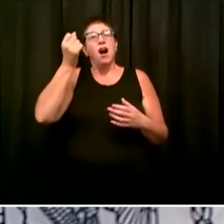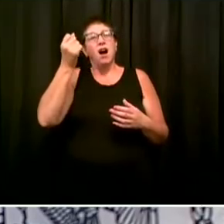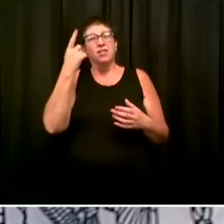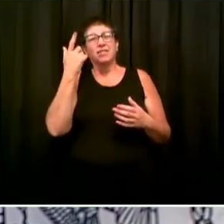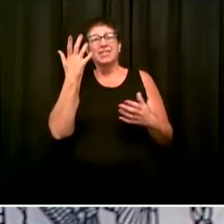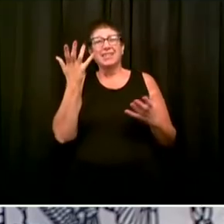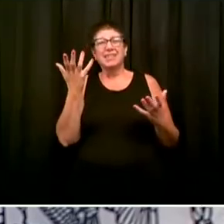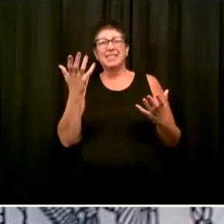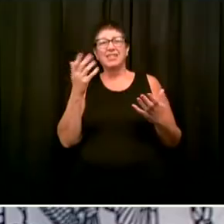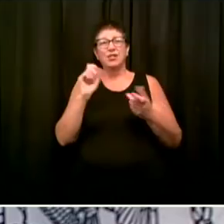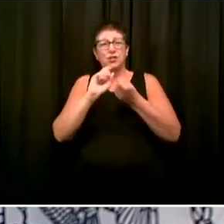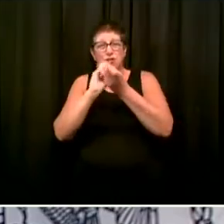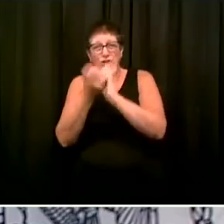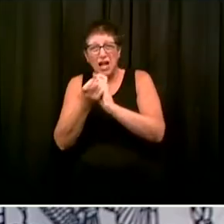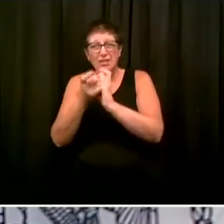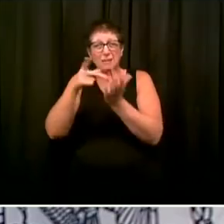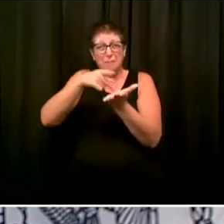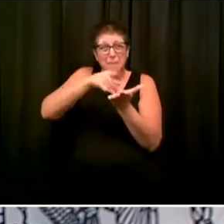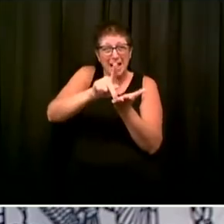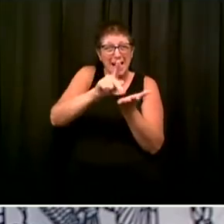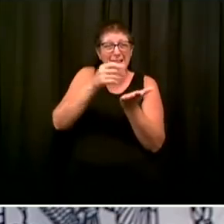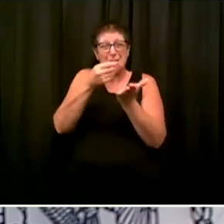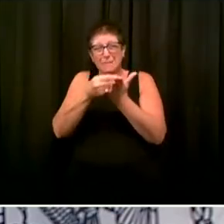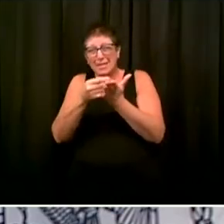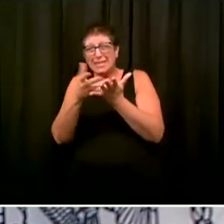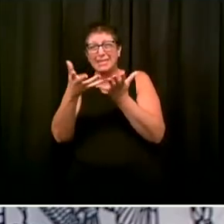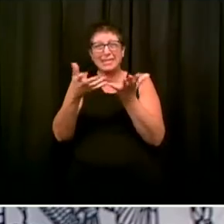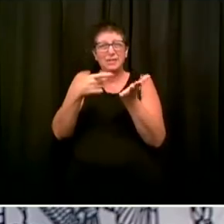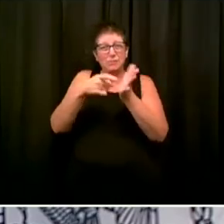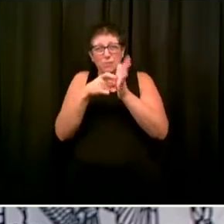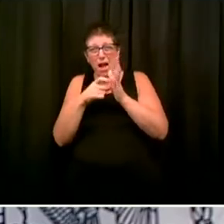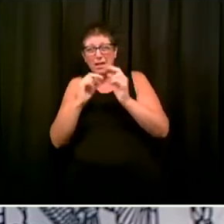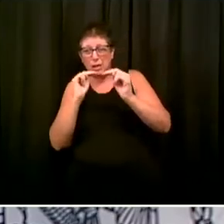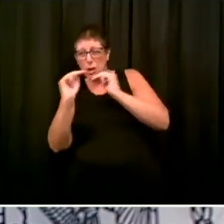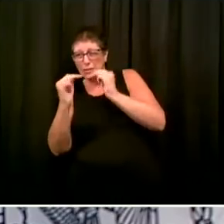YOU CAN ONLY DO THROUGH COLLECT THE BARGAININ G.